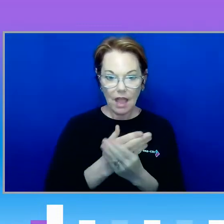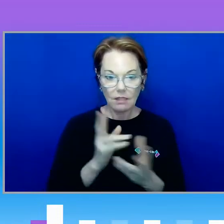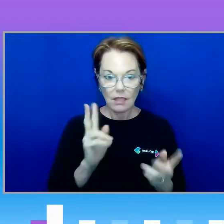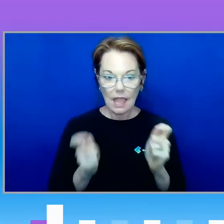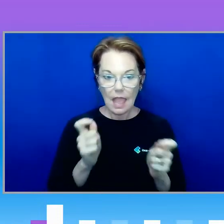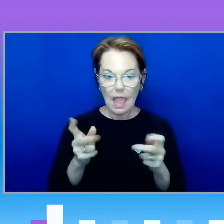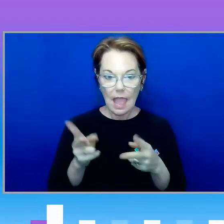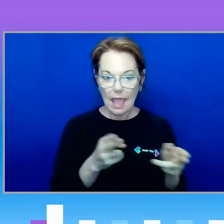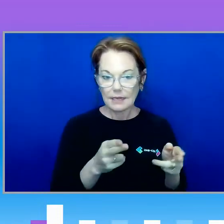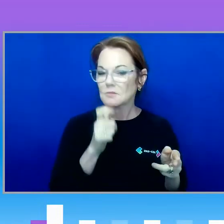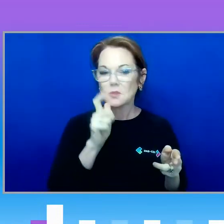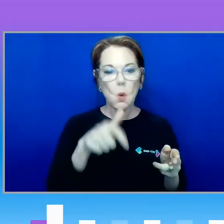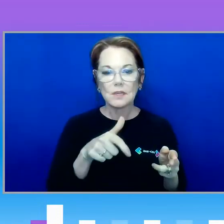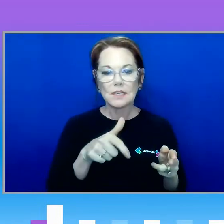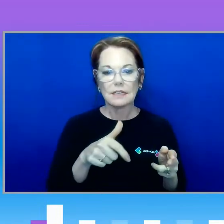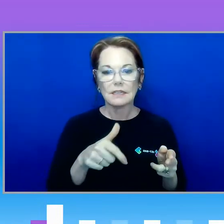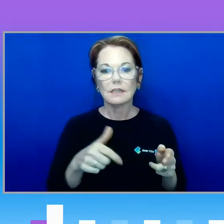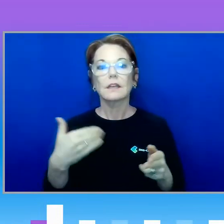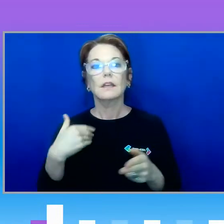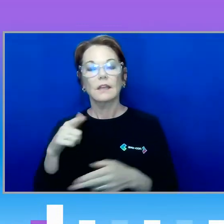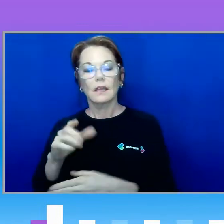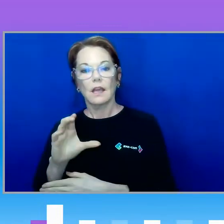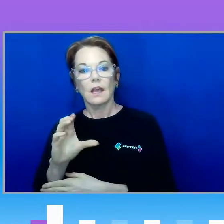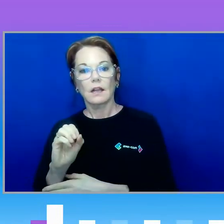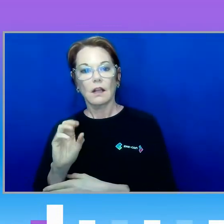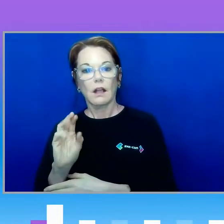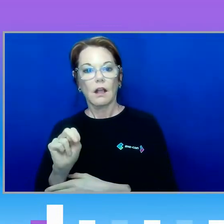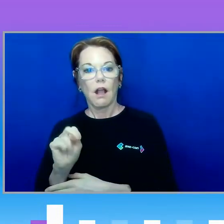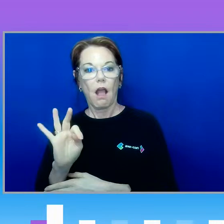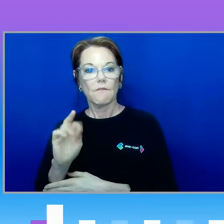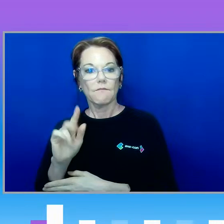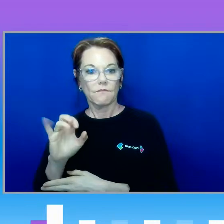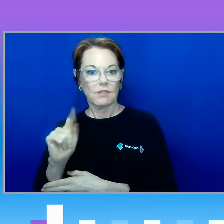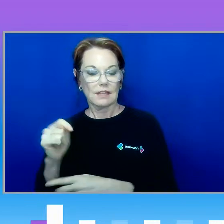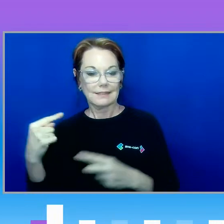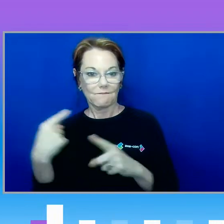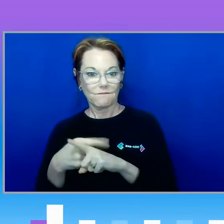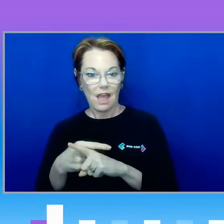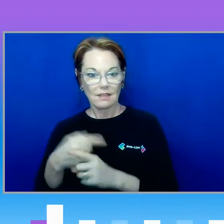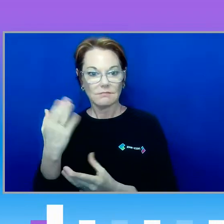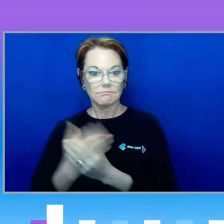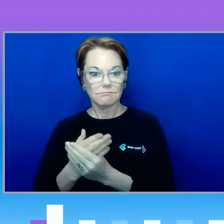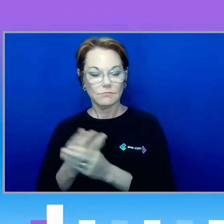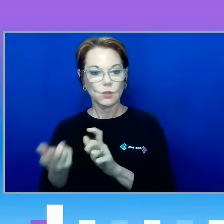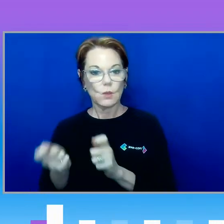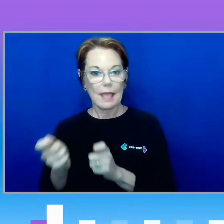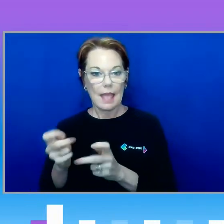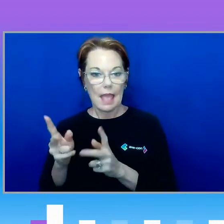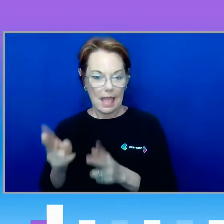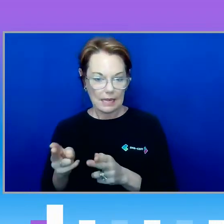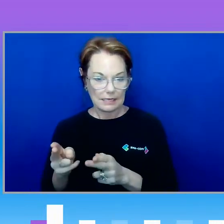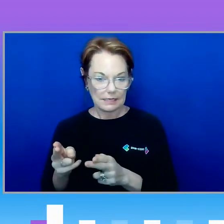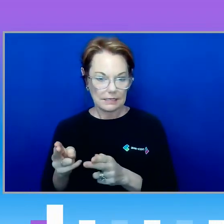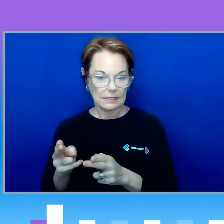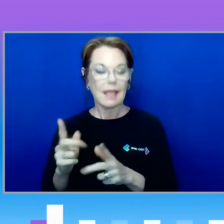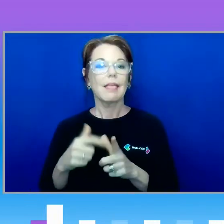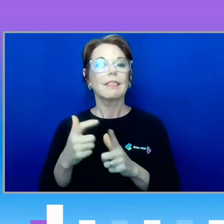just edit a config file and that config file. Those changes make